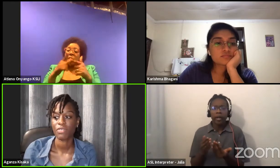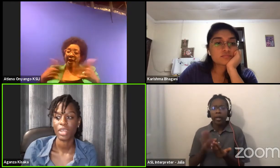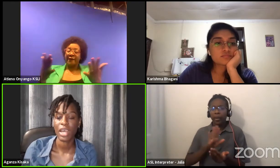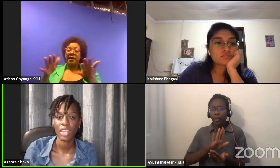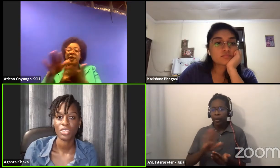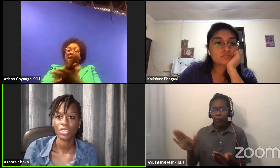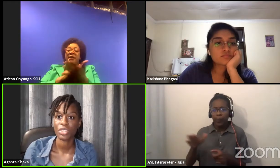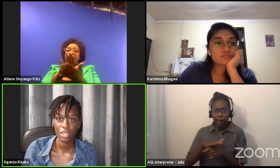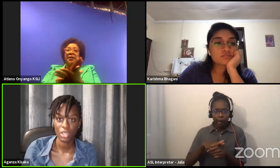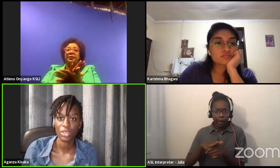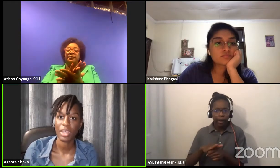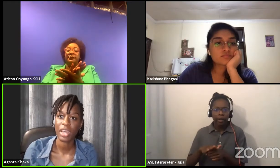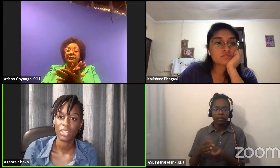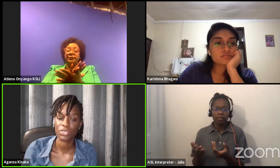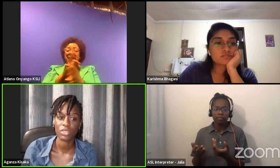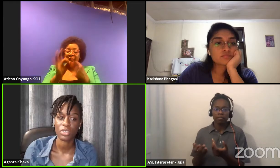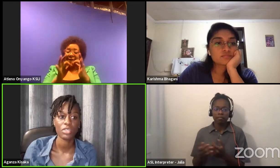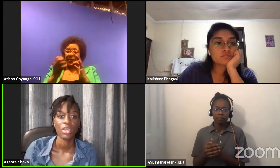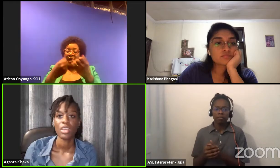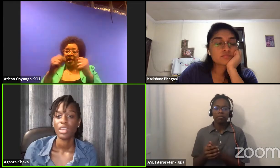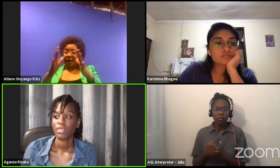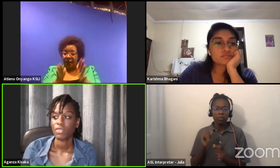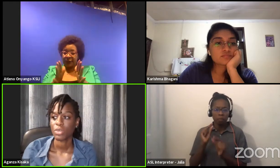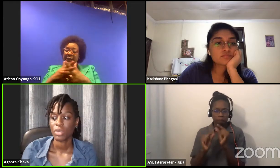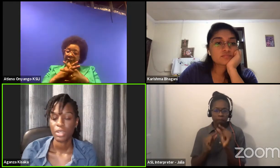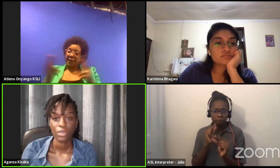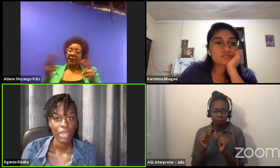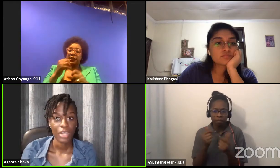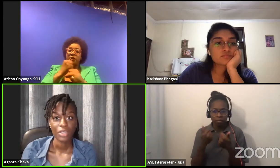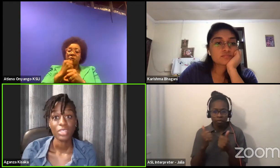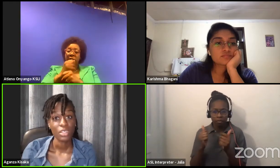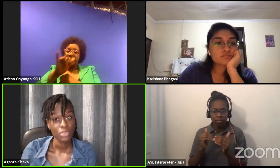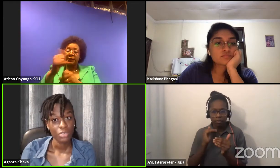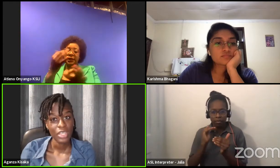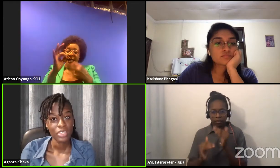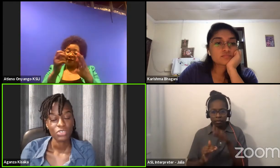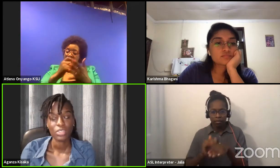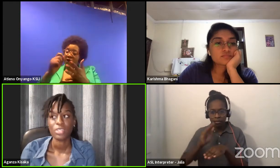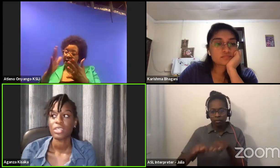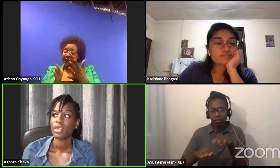If you're an actor, you start doing acting drill, if you're a writer, you start doing writing drills.